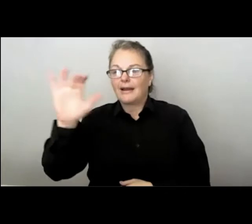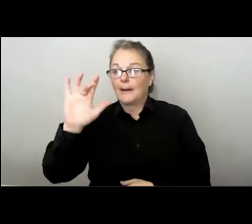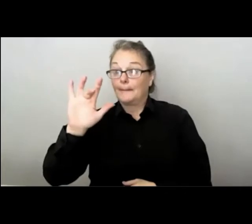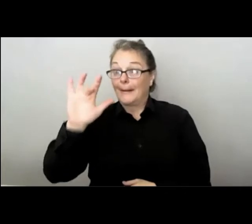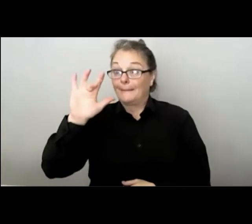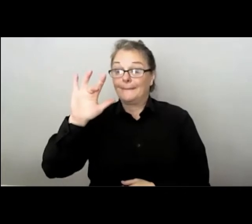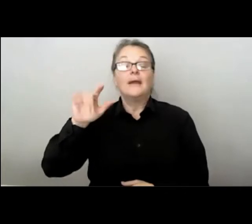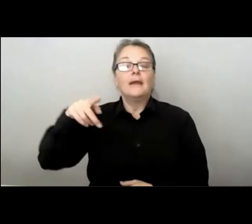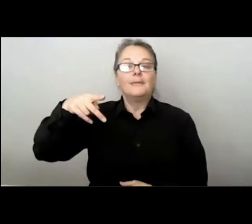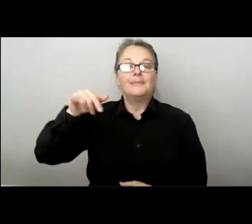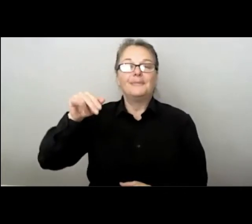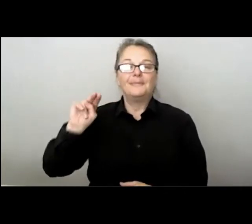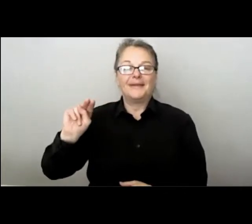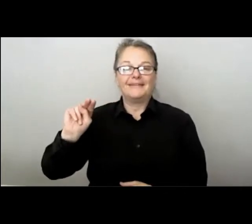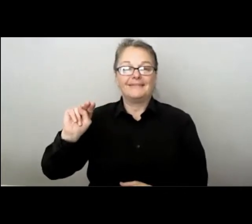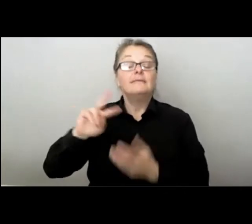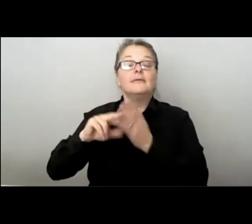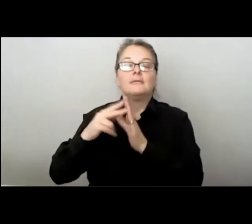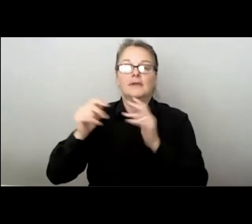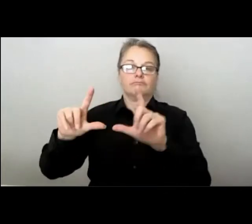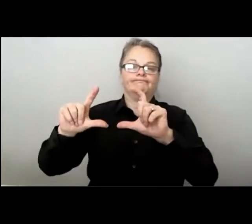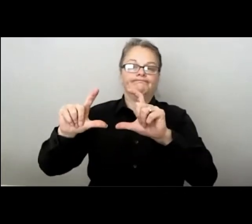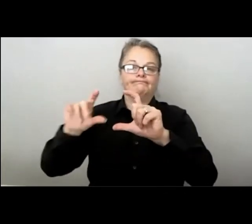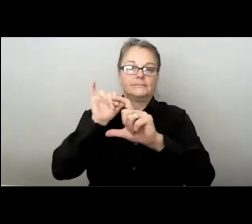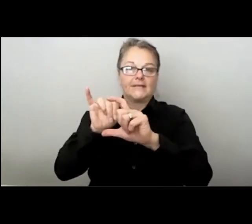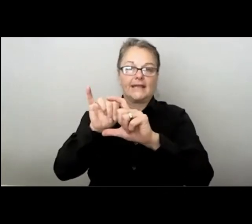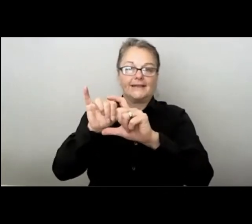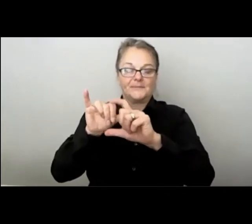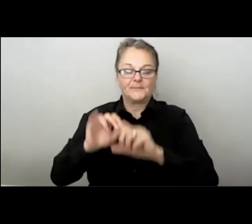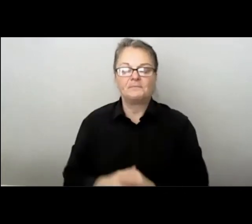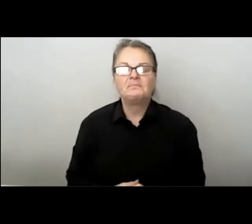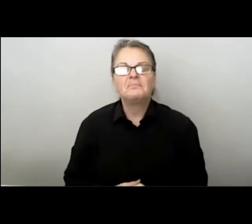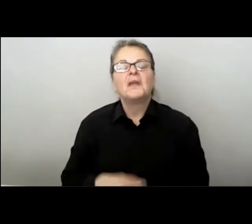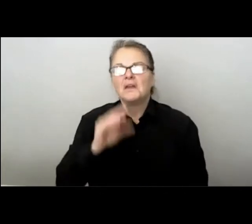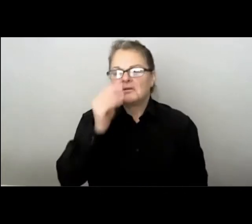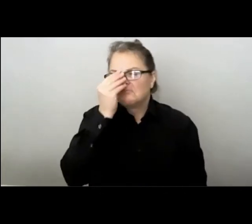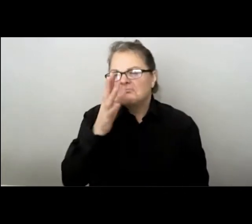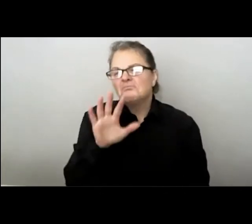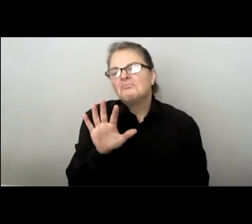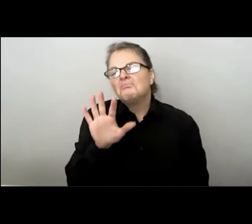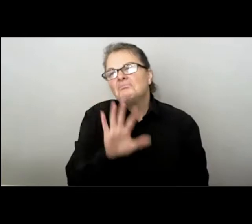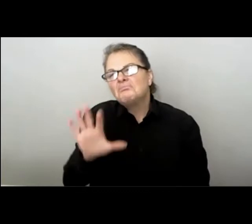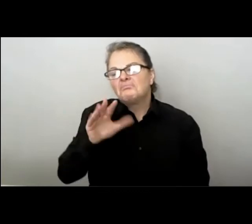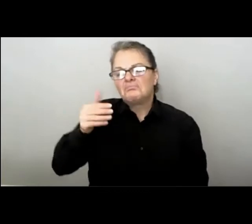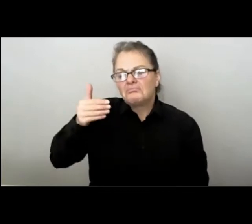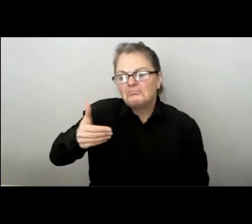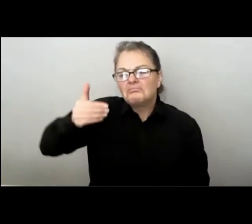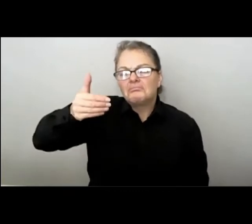ABOUT EVERY 15 MINUTES, WE WILL PAUSE THE PRESENTATION FOR AN INTERPRETER SWITCH,